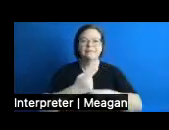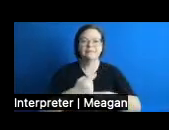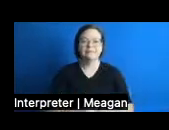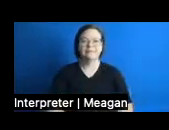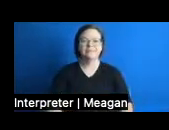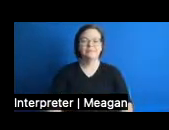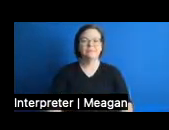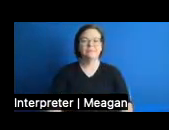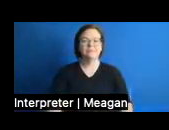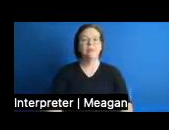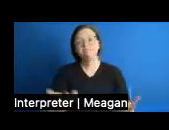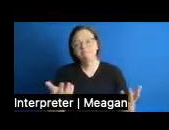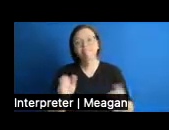But yeah, that's